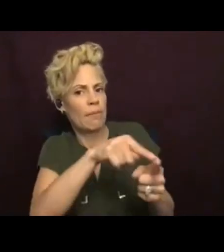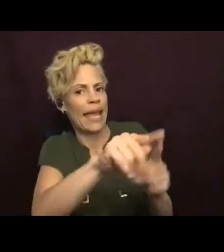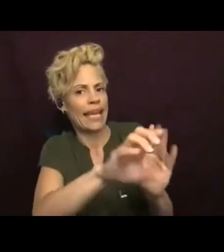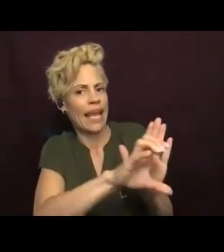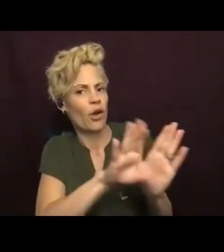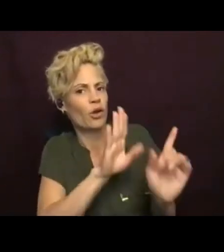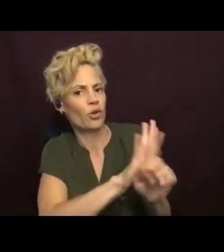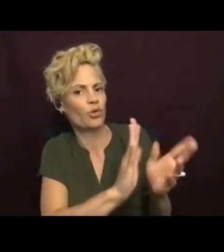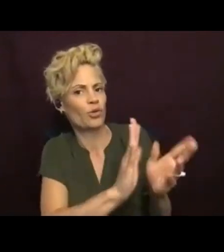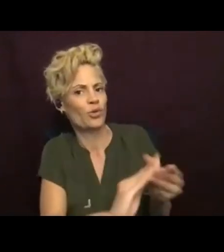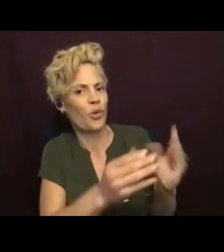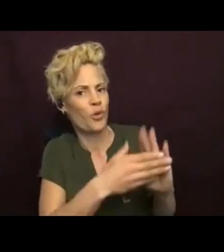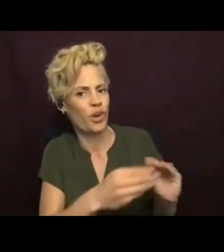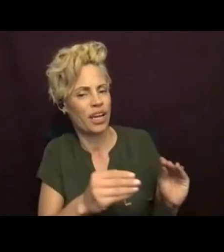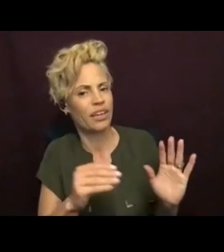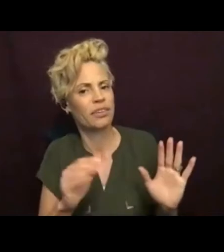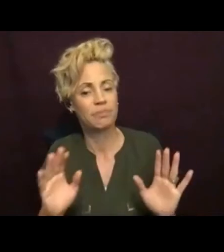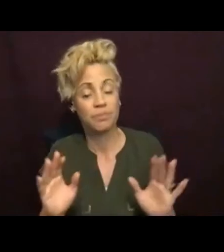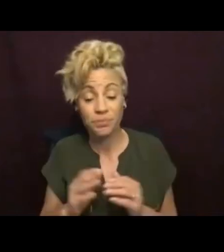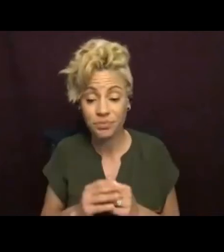And in the interest of gravity,